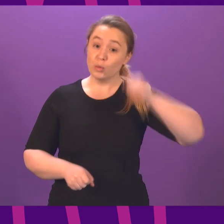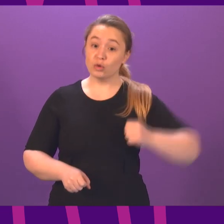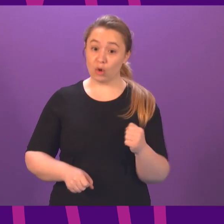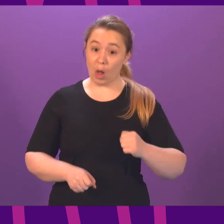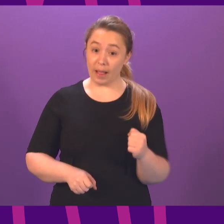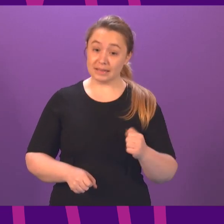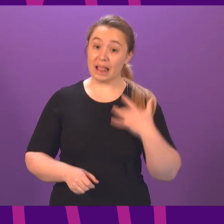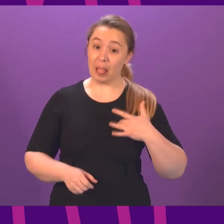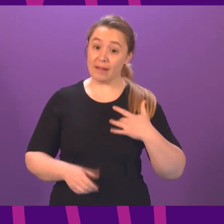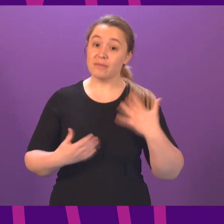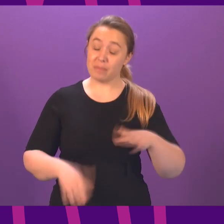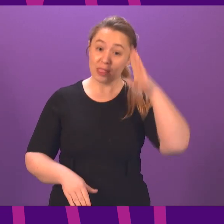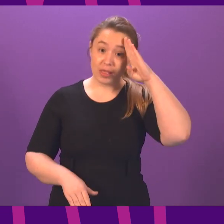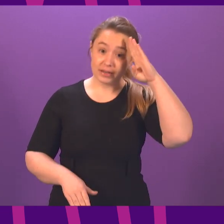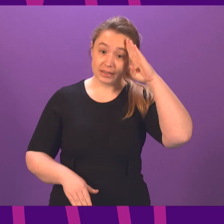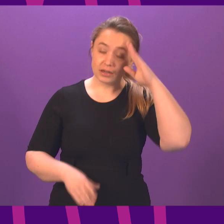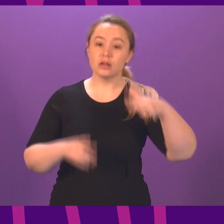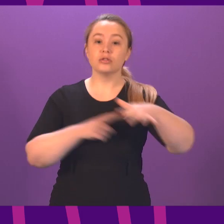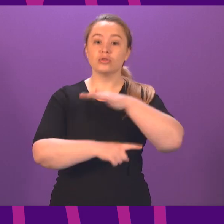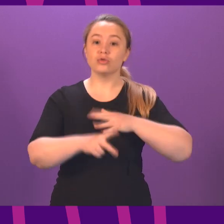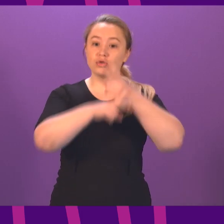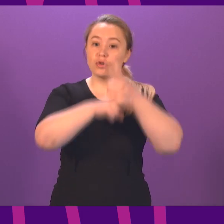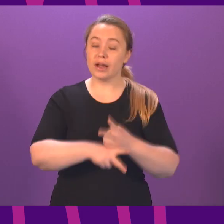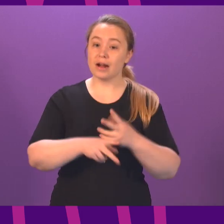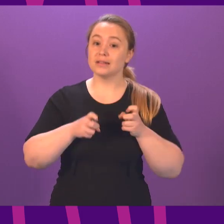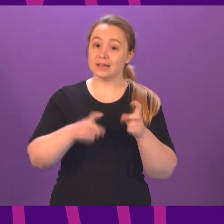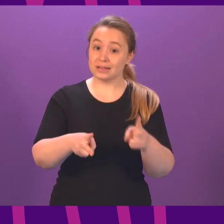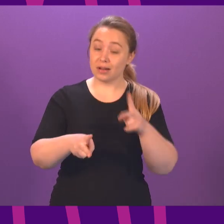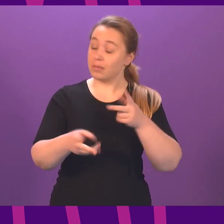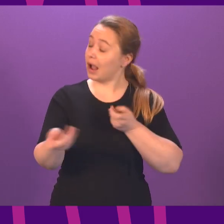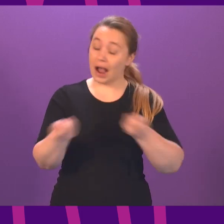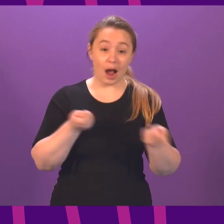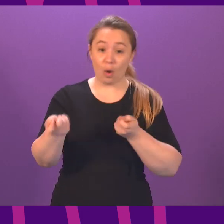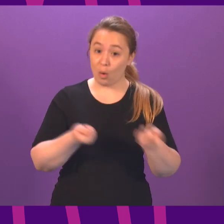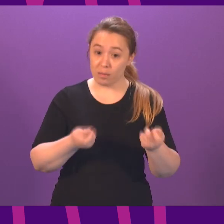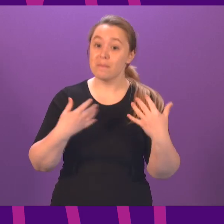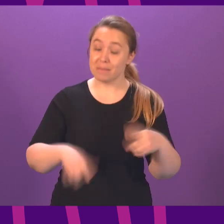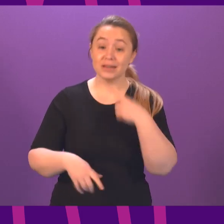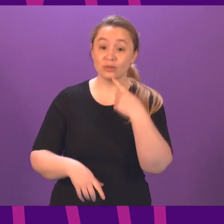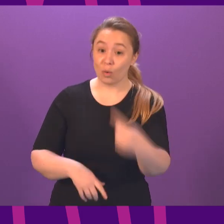It was told that our social care system would struggle to cope. It was warned that access